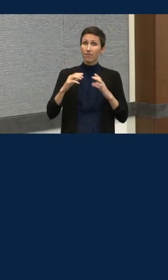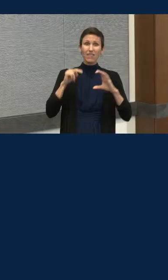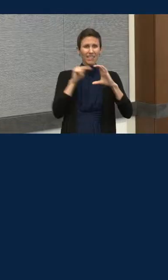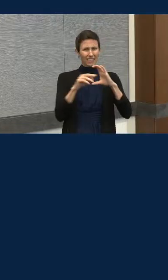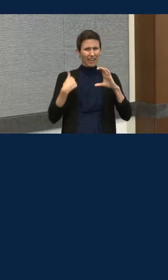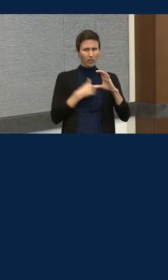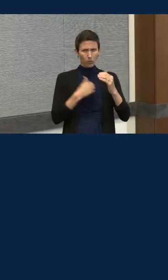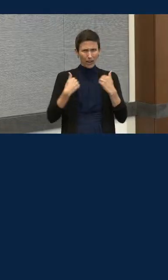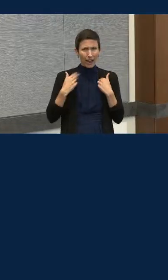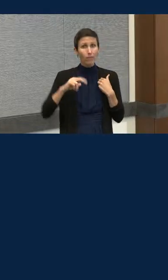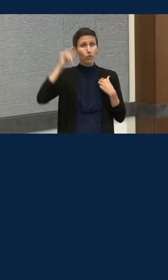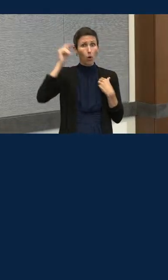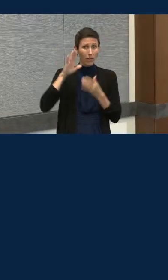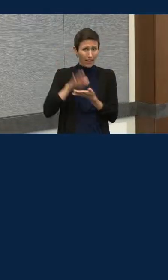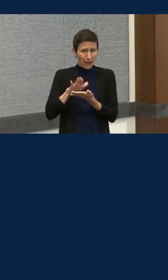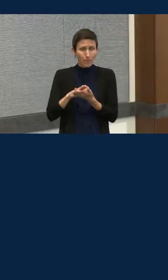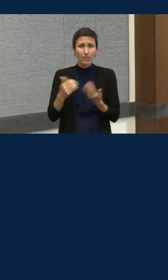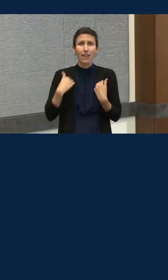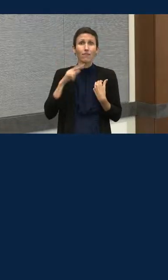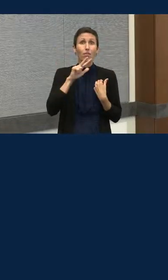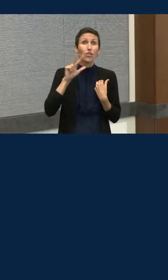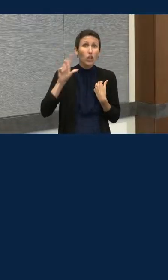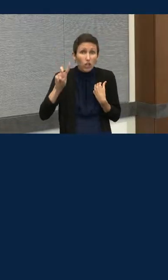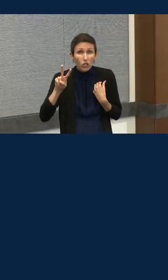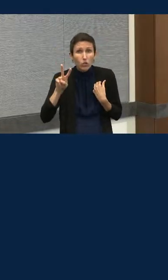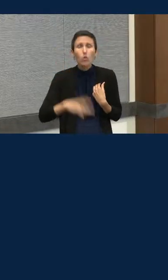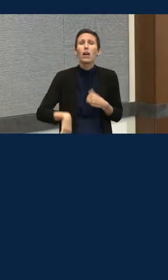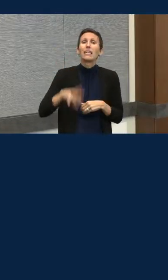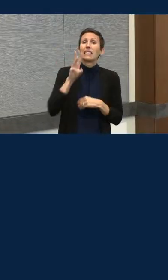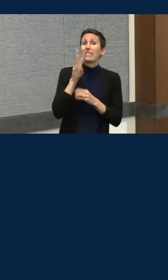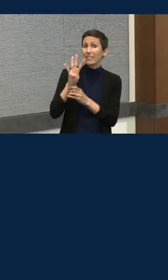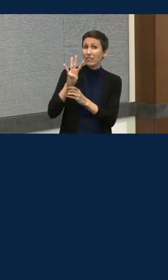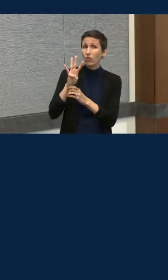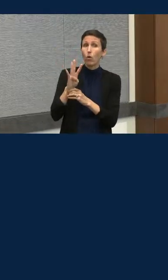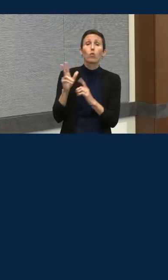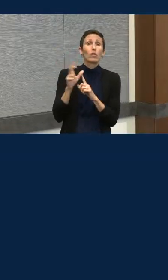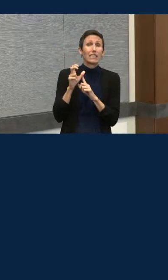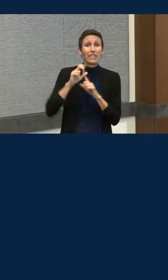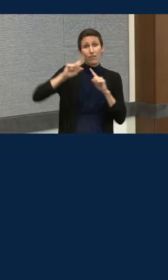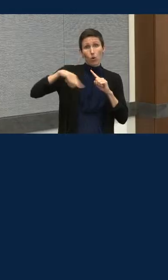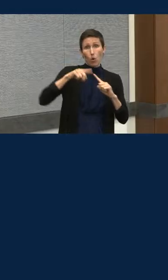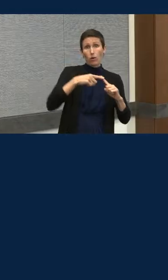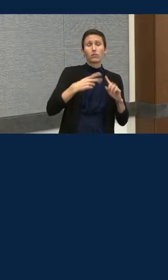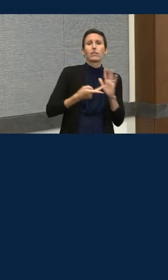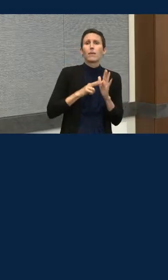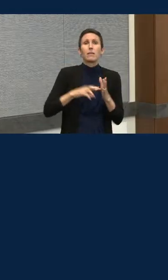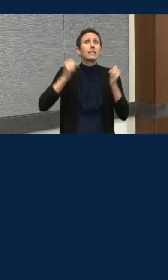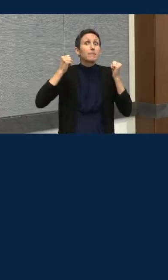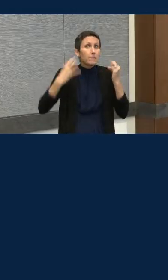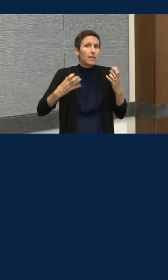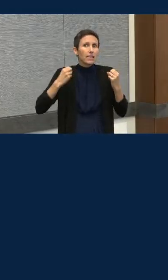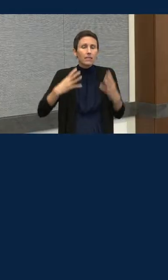scanners have 32 and 64 receive coils and a lot of extra information from multiple